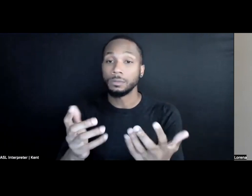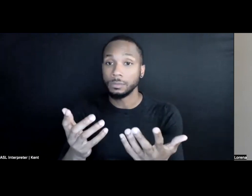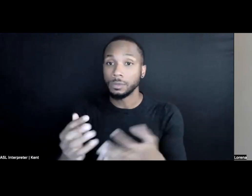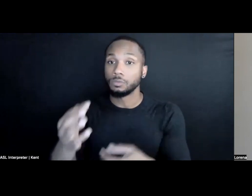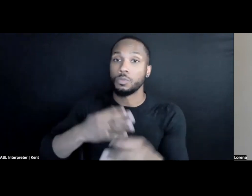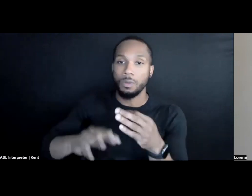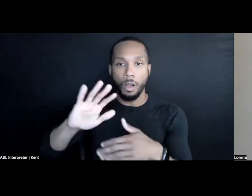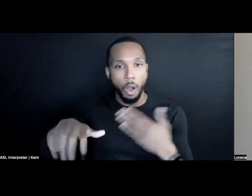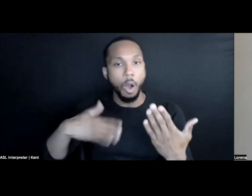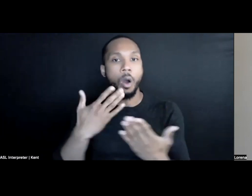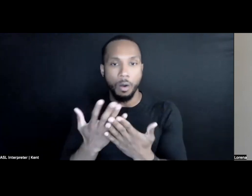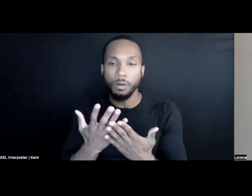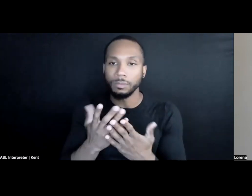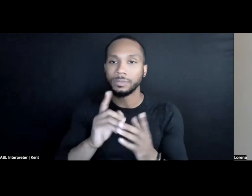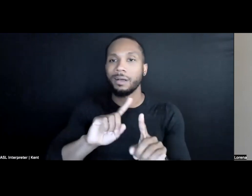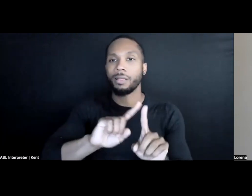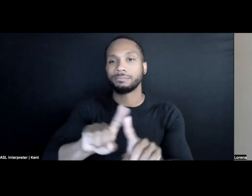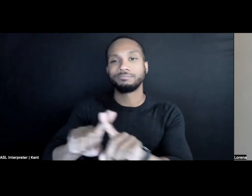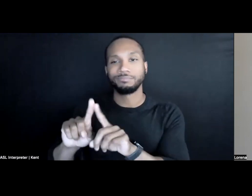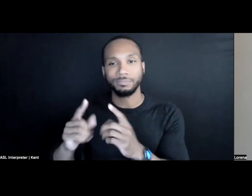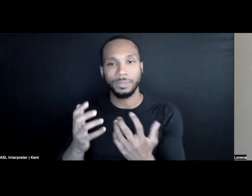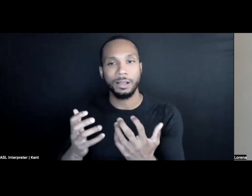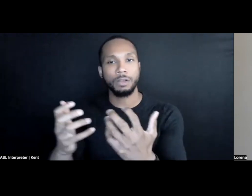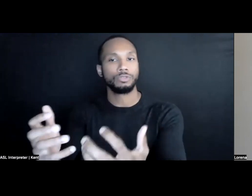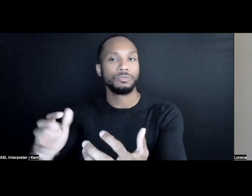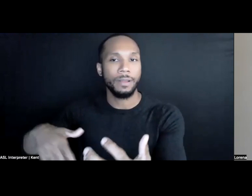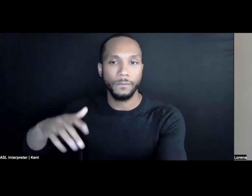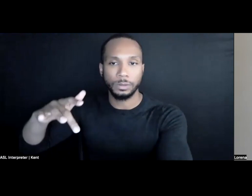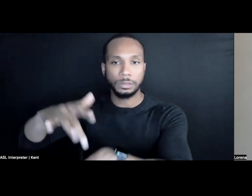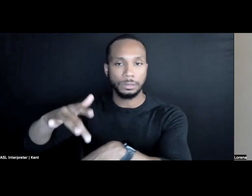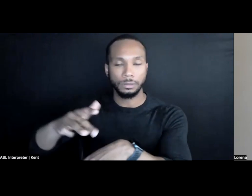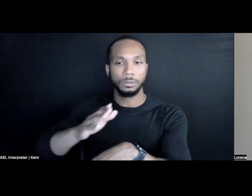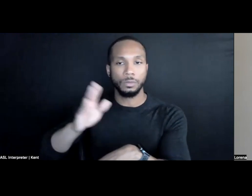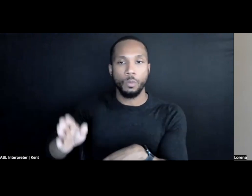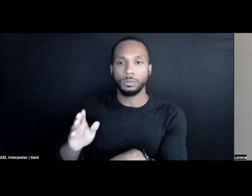that you never went to, the ones you’ll never go to, that it doesn’t hurt so much